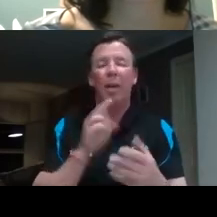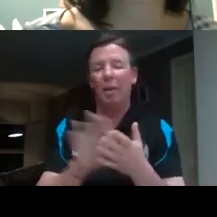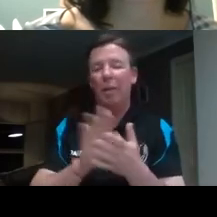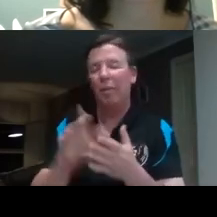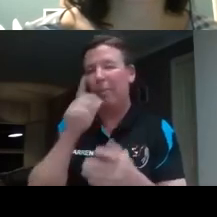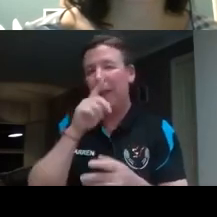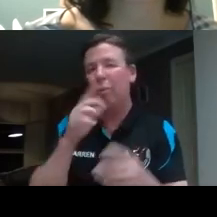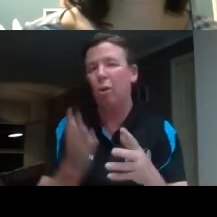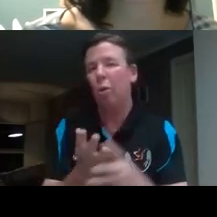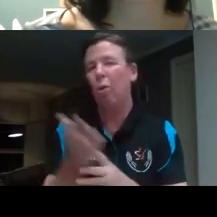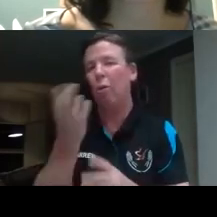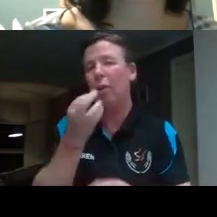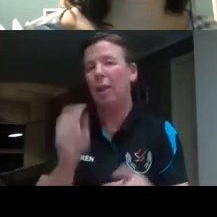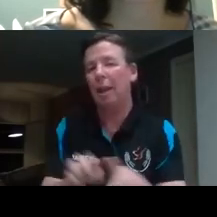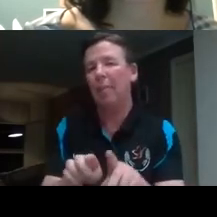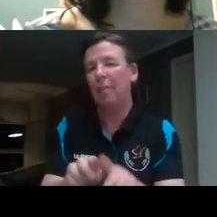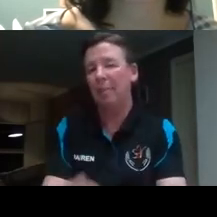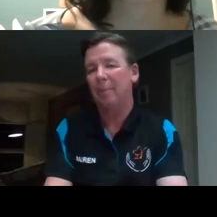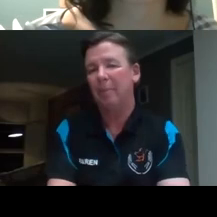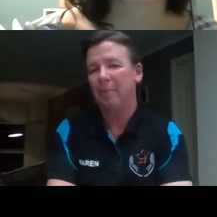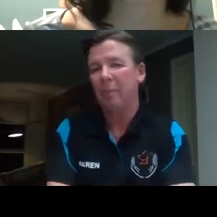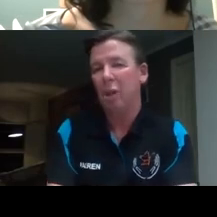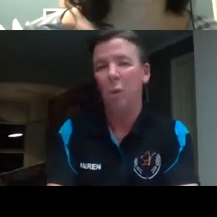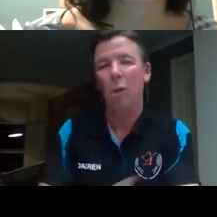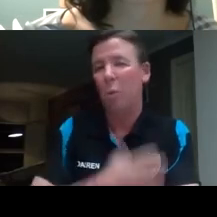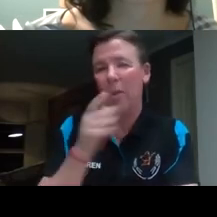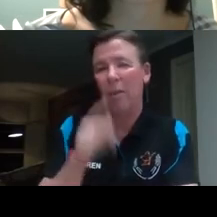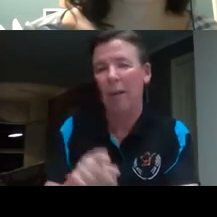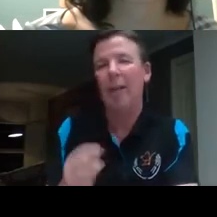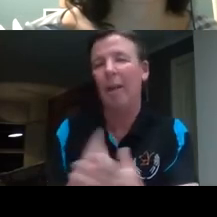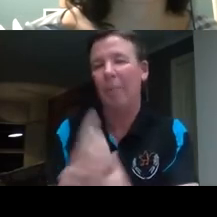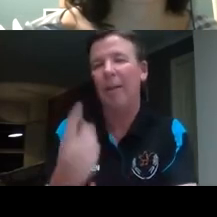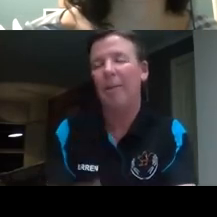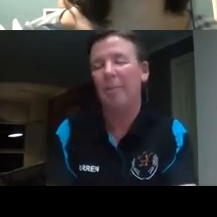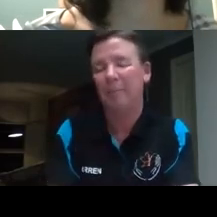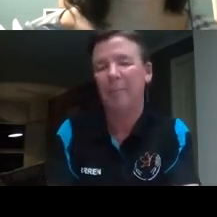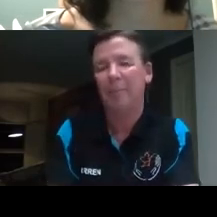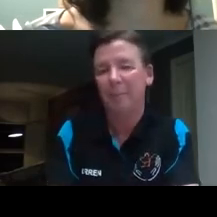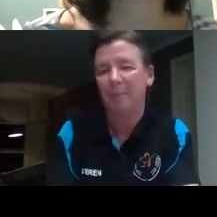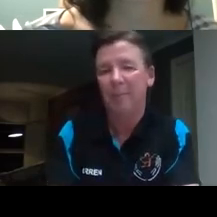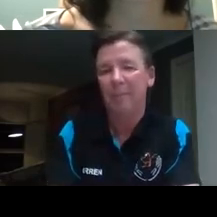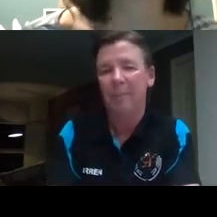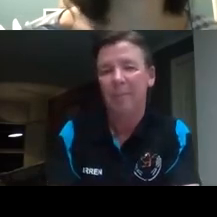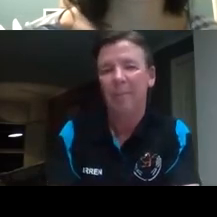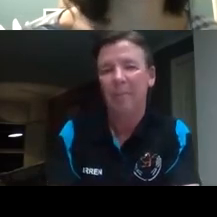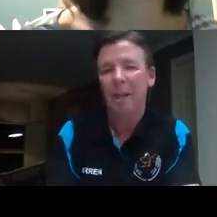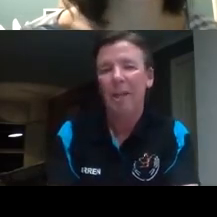hard of hearing people go through this thing and we don't want that to happen.